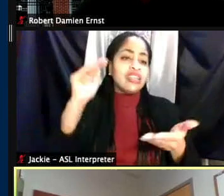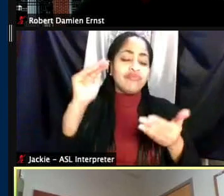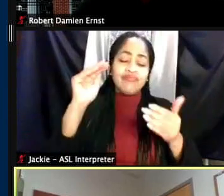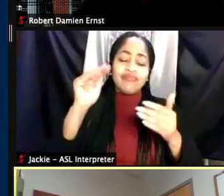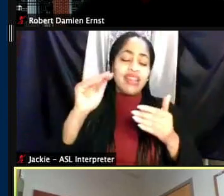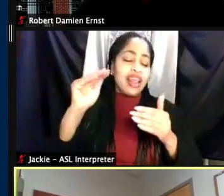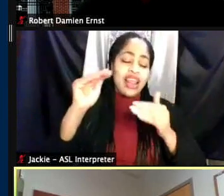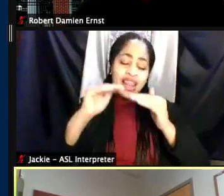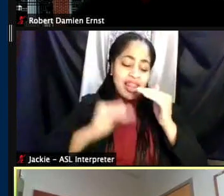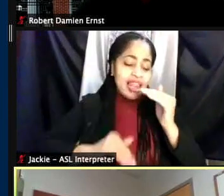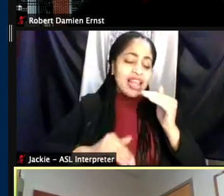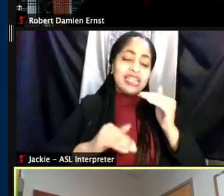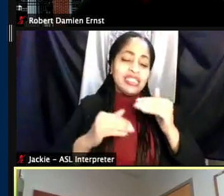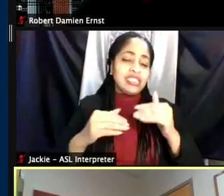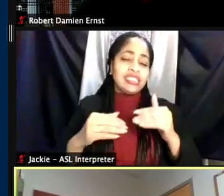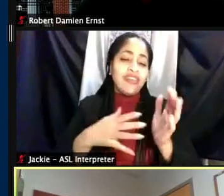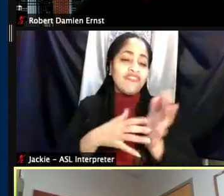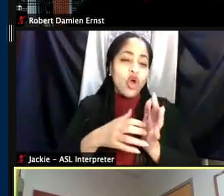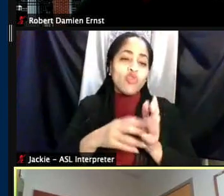will be prioritized for Phase 2.